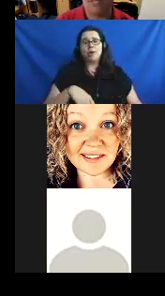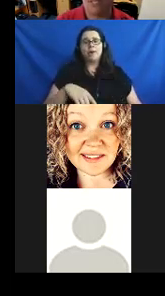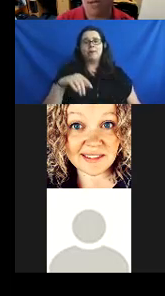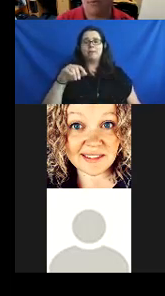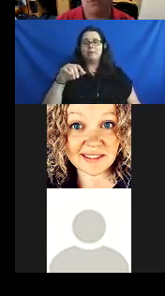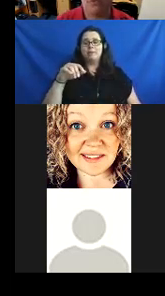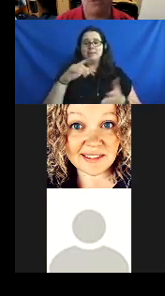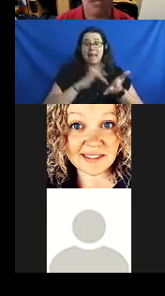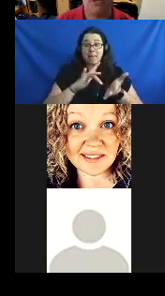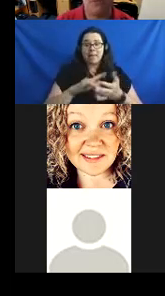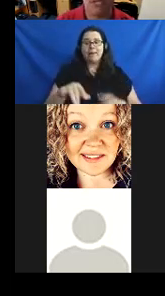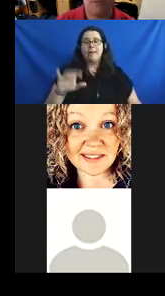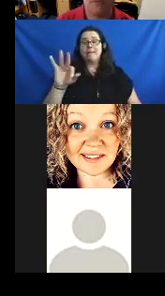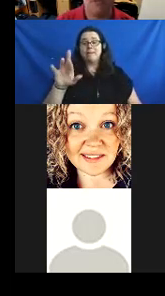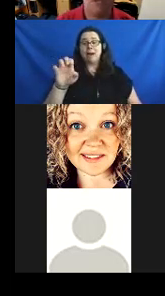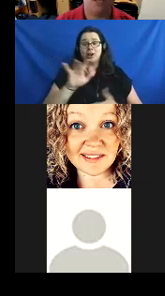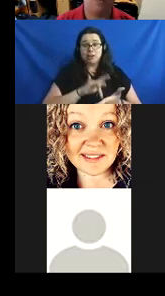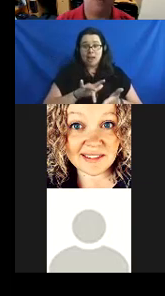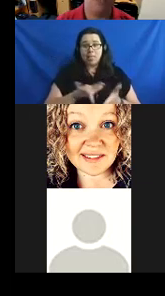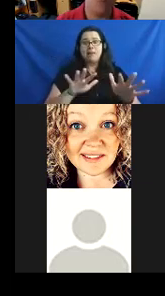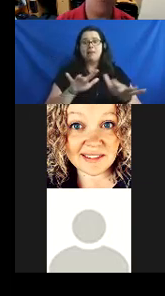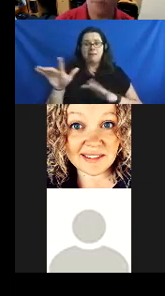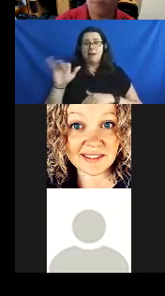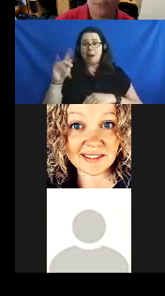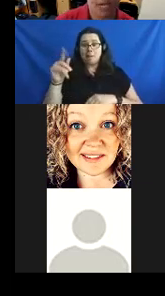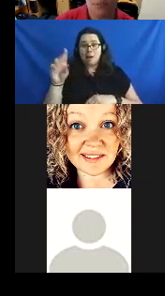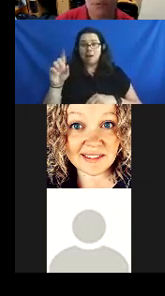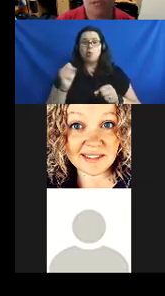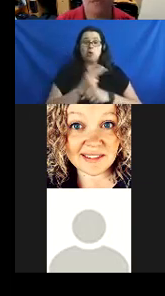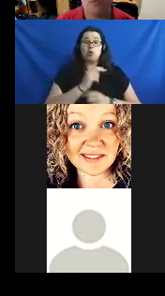BUILT-IN CAMERAS. YOU CAN USE THEM WITH THE BUILT-IN CAMERA ITSELF OR